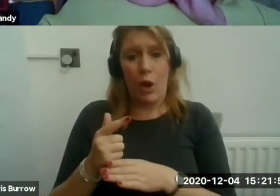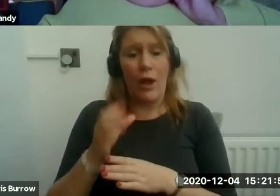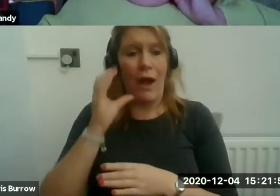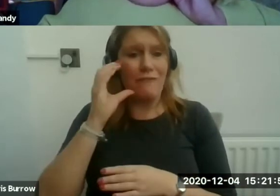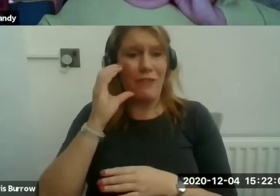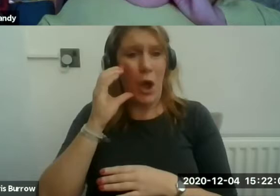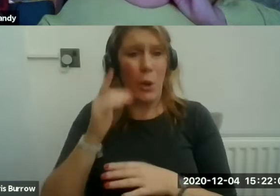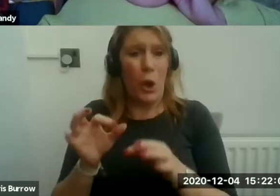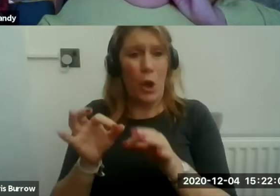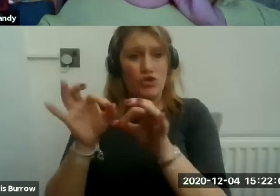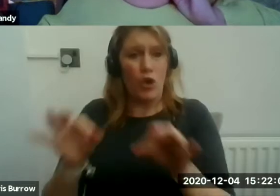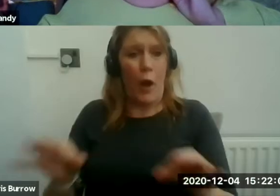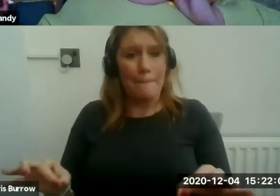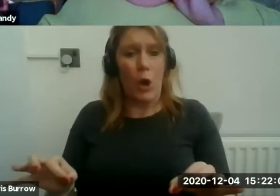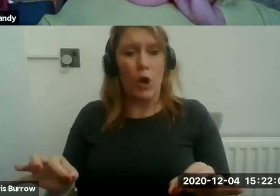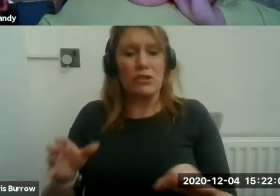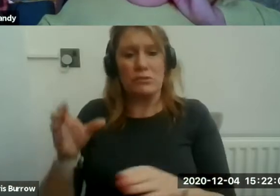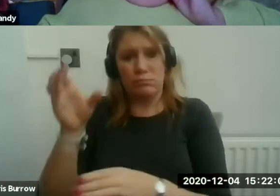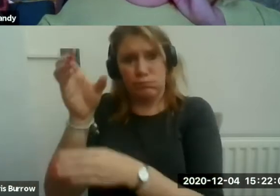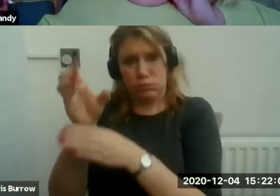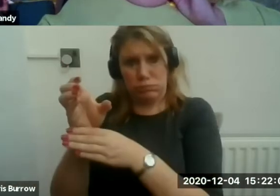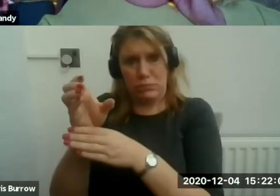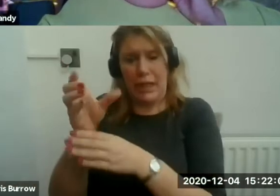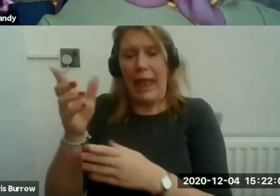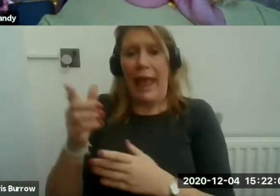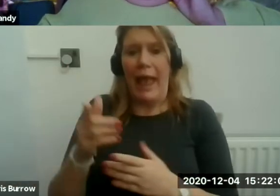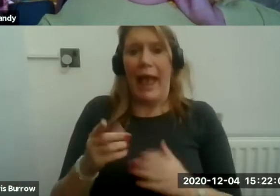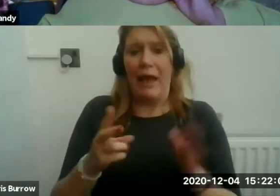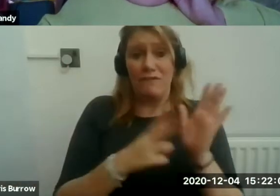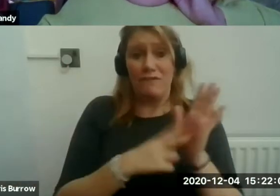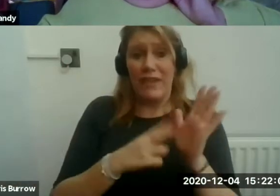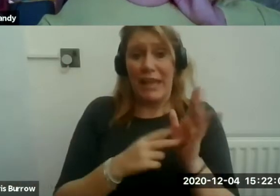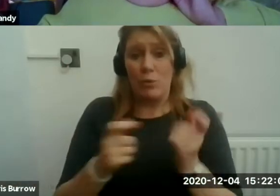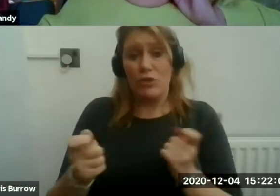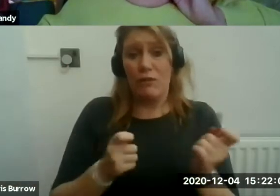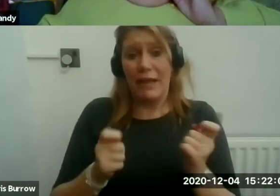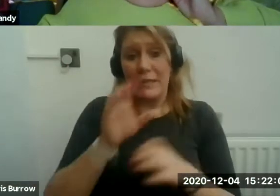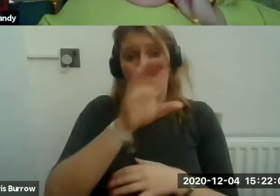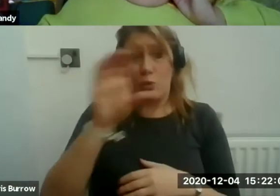on a tablet so at various points when each